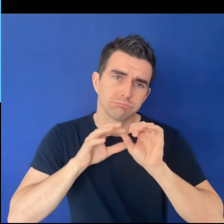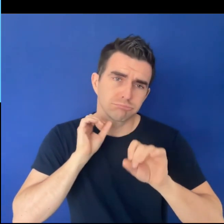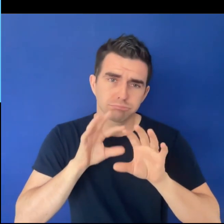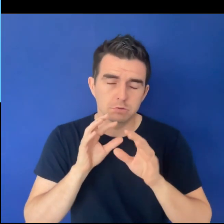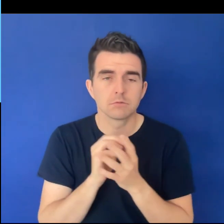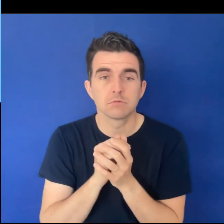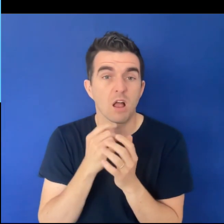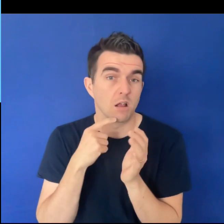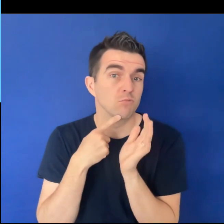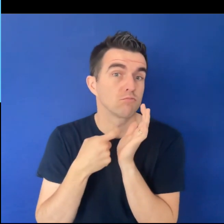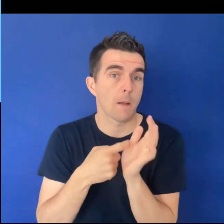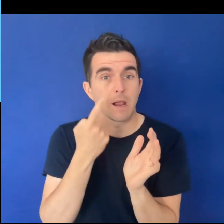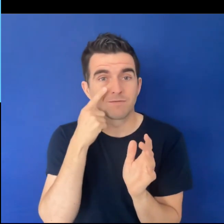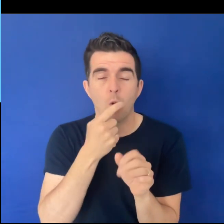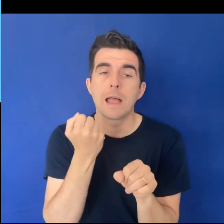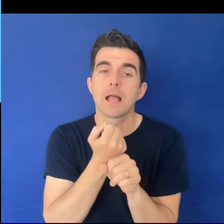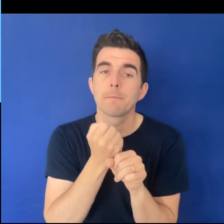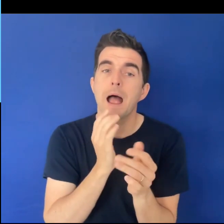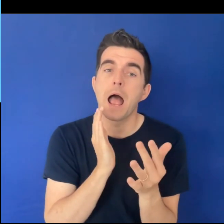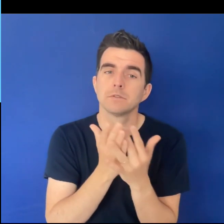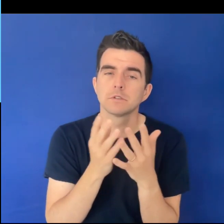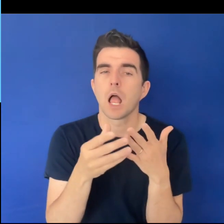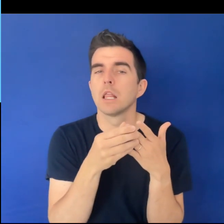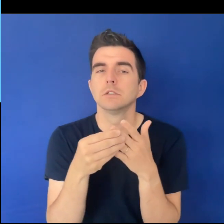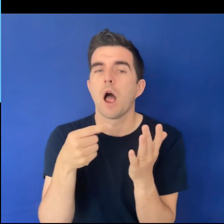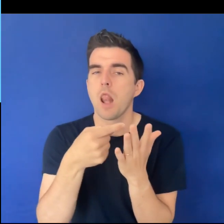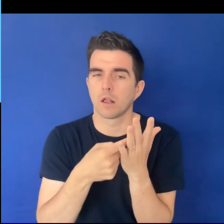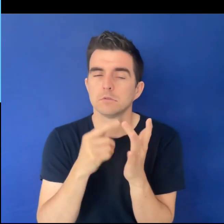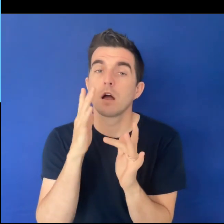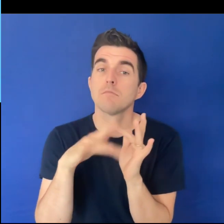I recommend checking out the Games Accessibility Guidelines website,